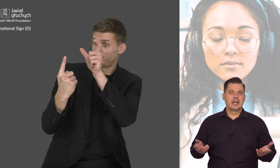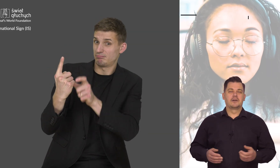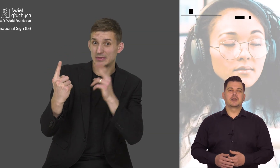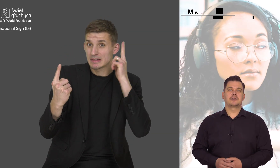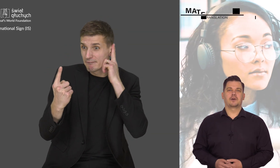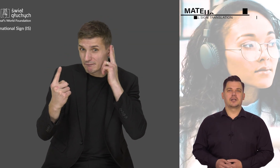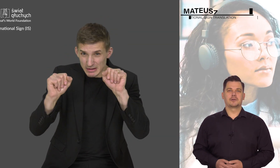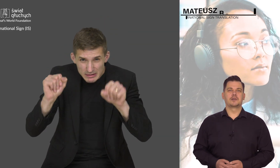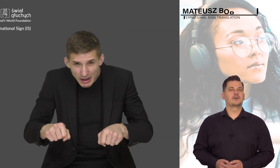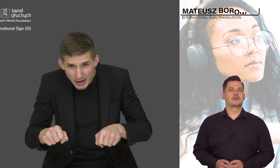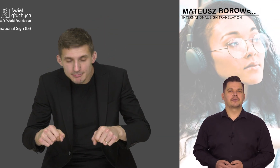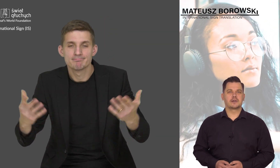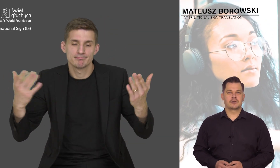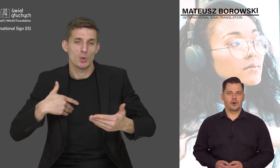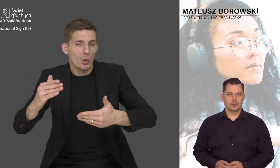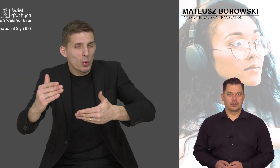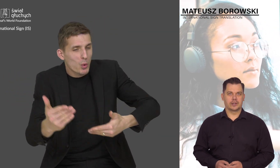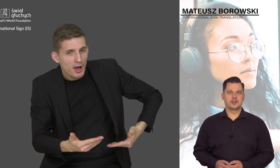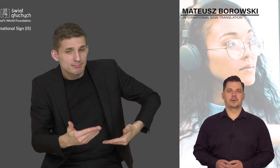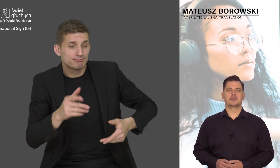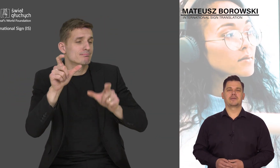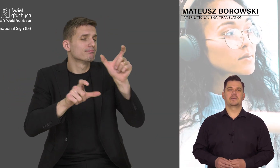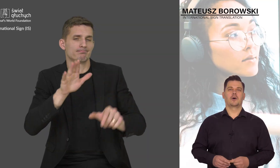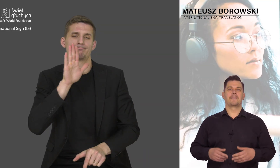Welcome to another episode of "What Do You Know About the Deaf?"